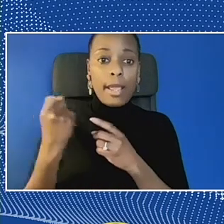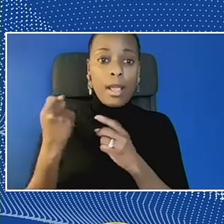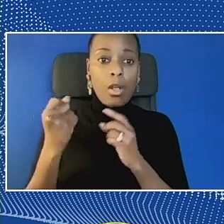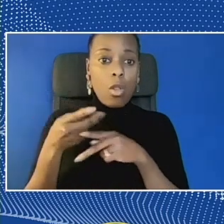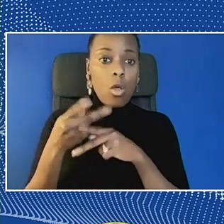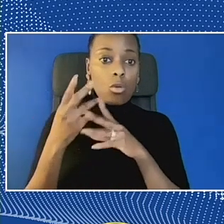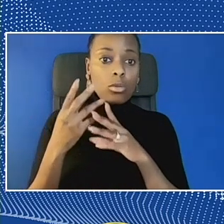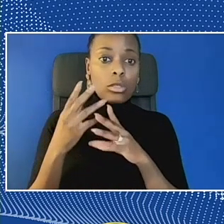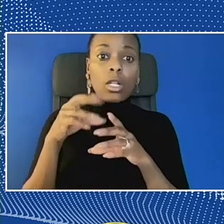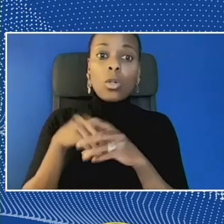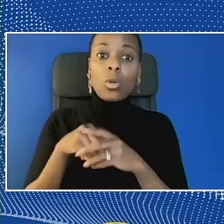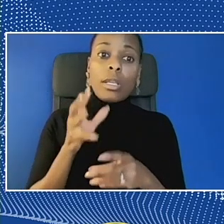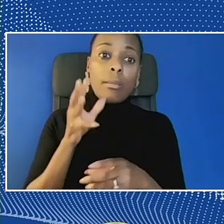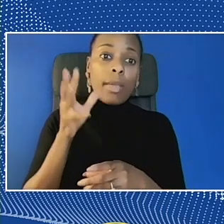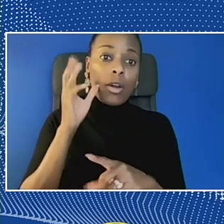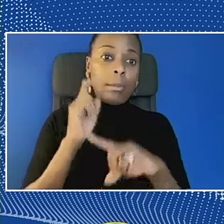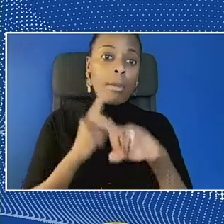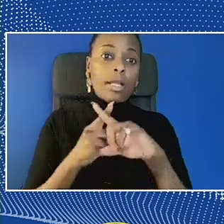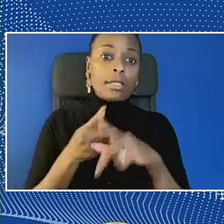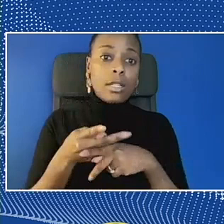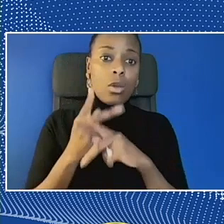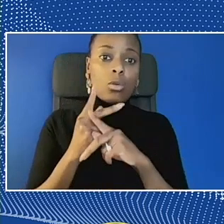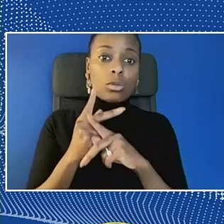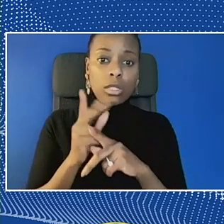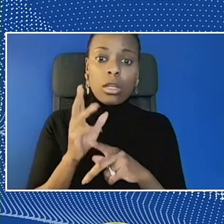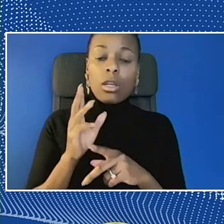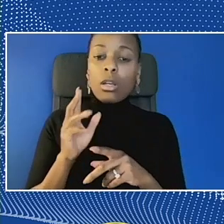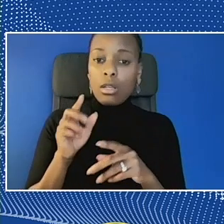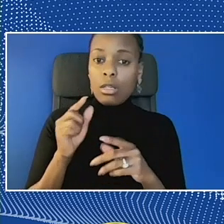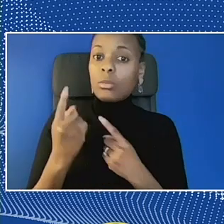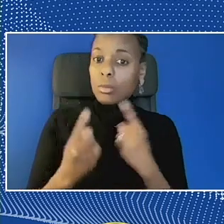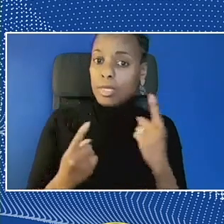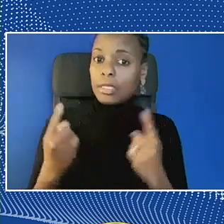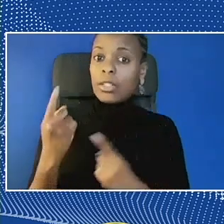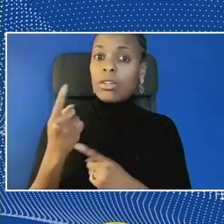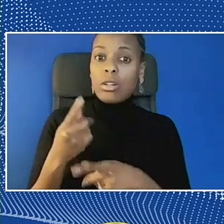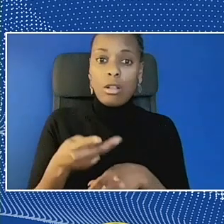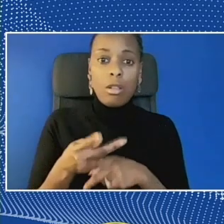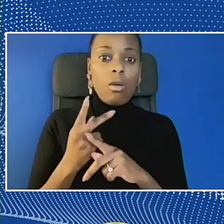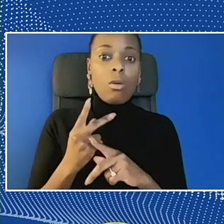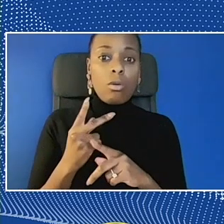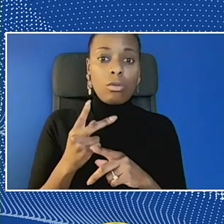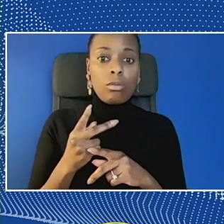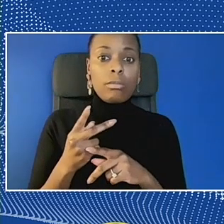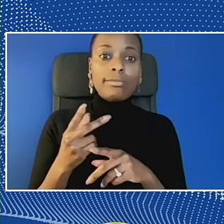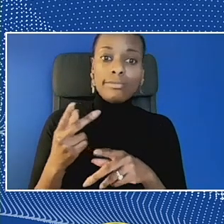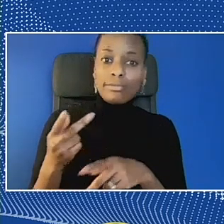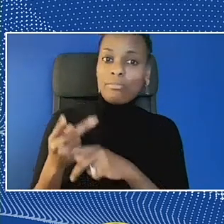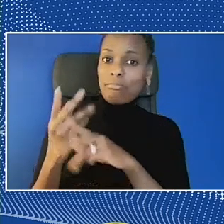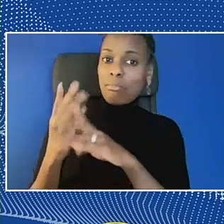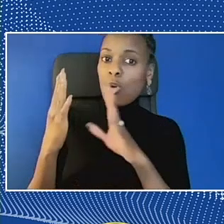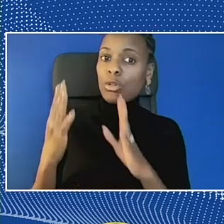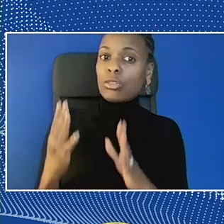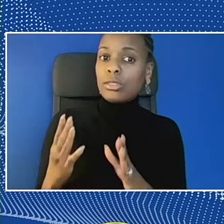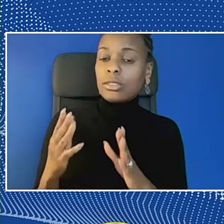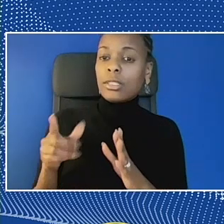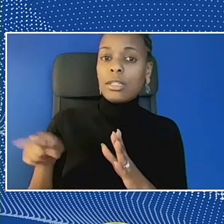PLUS Loan would be considered as loan borrowers that are experiencing hardship.